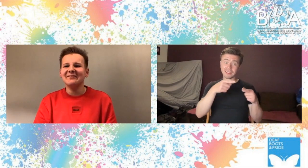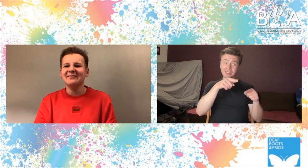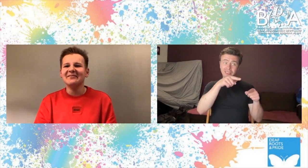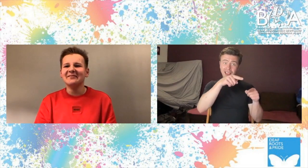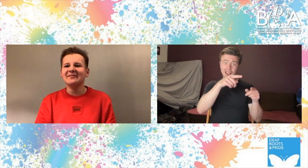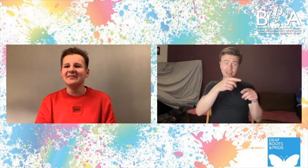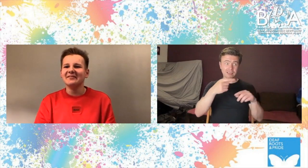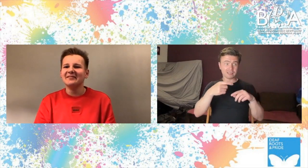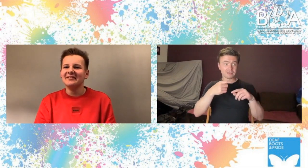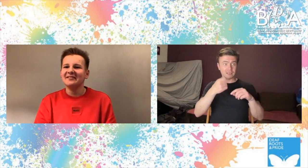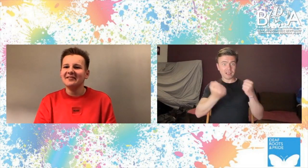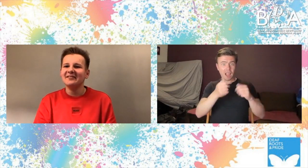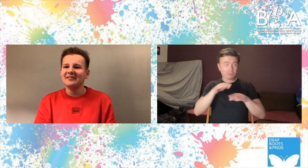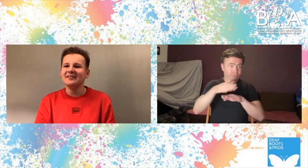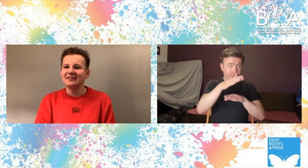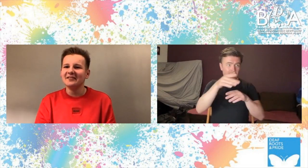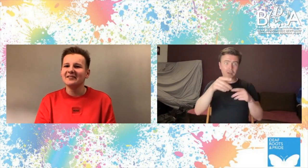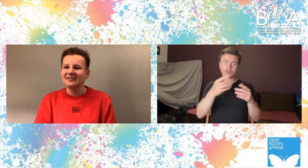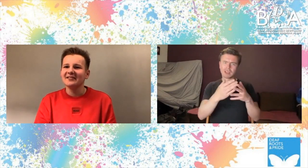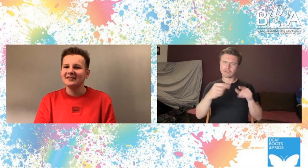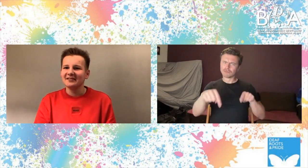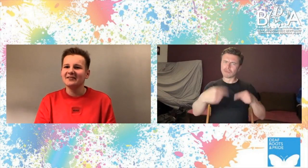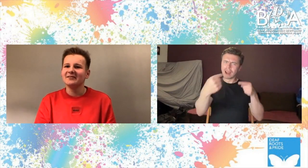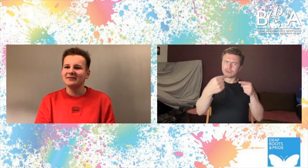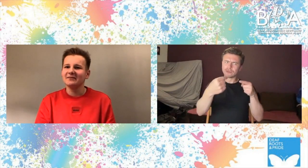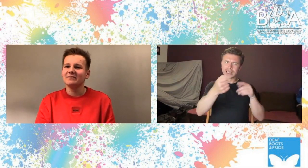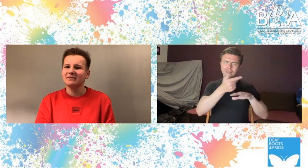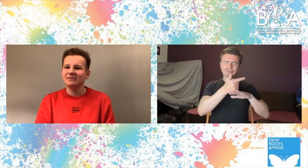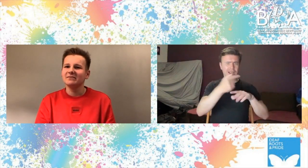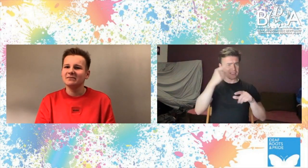And that’s good. If you look at films, you might think a particular shot is